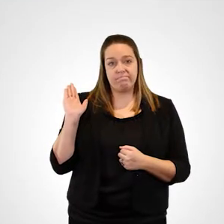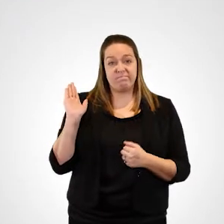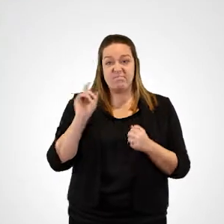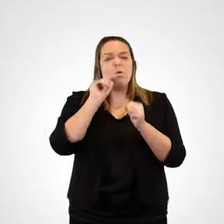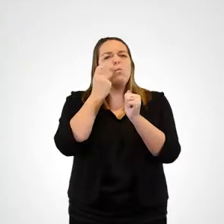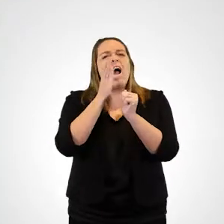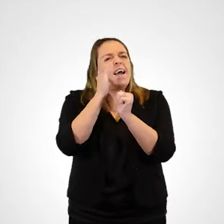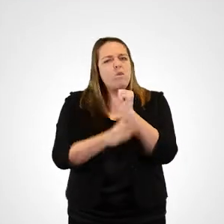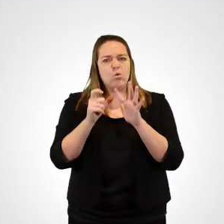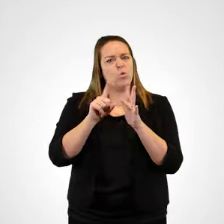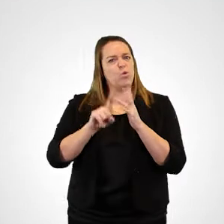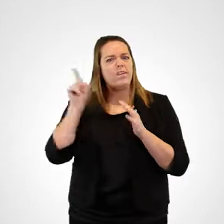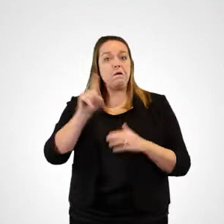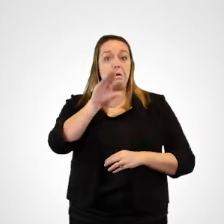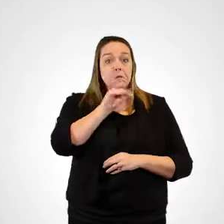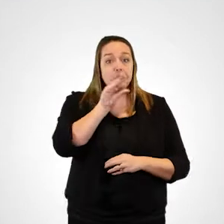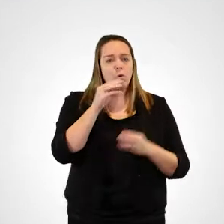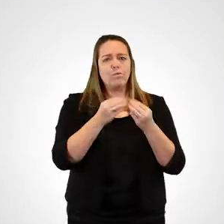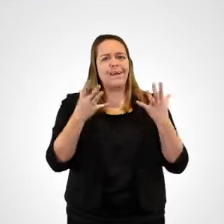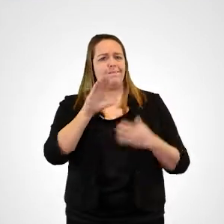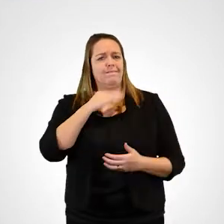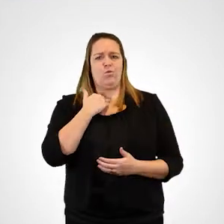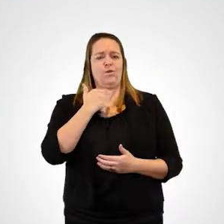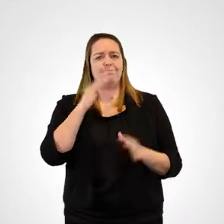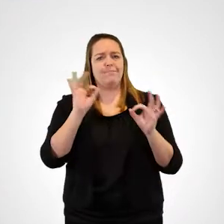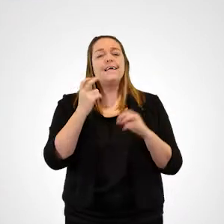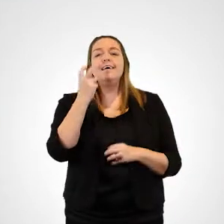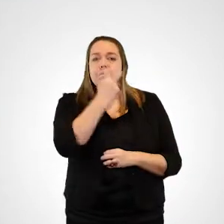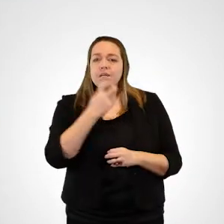No-one would ever do that. Speechreading always happens in concert of voicing